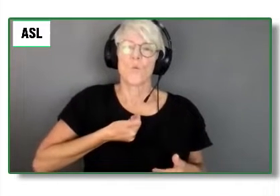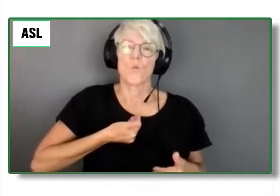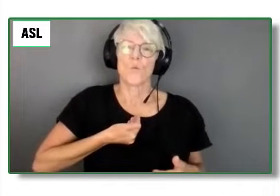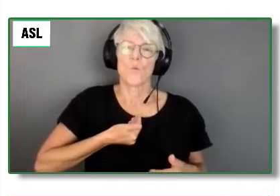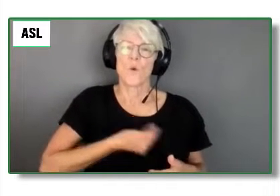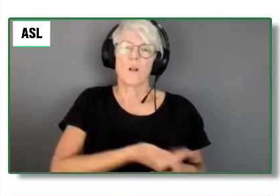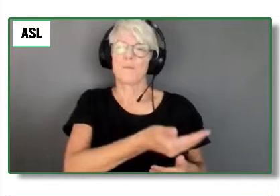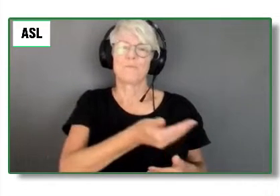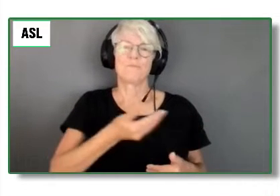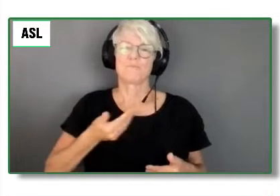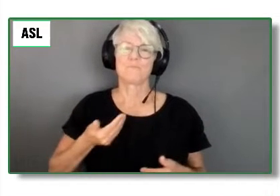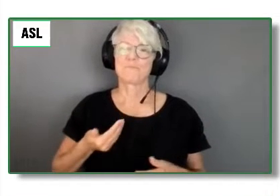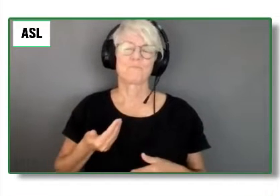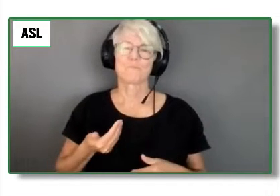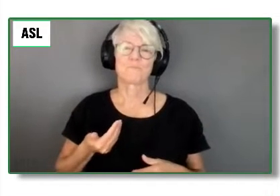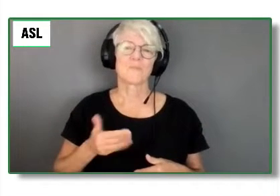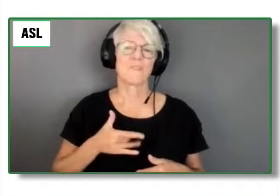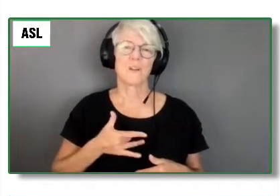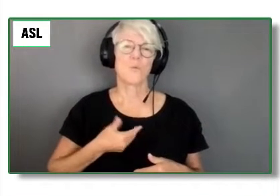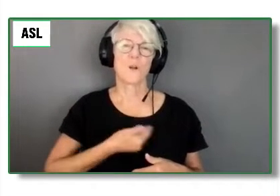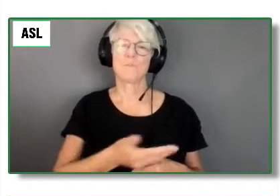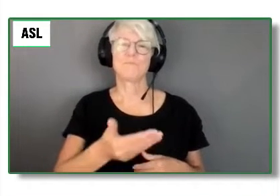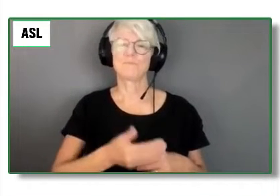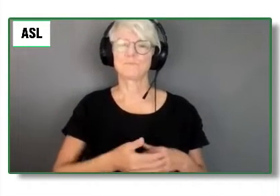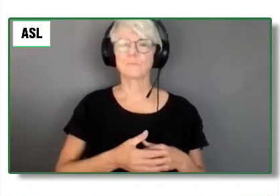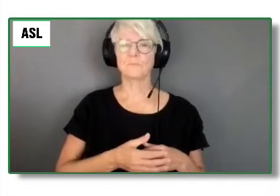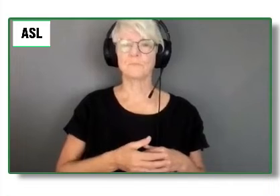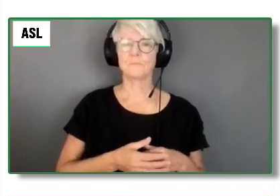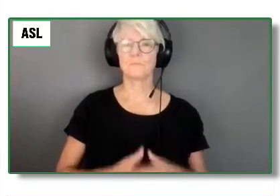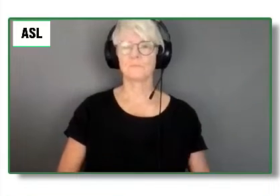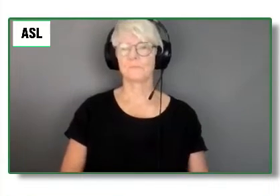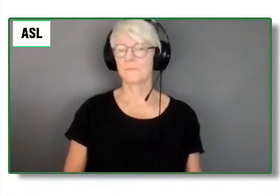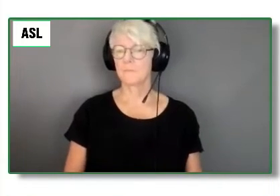welcome. So next slide please.